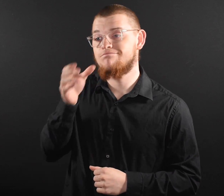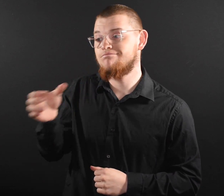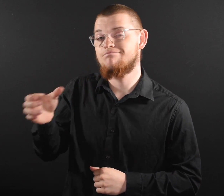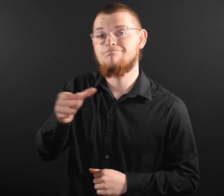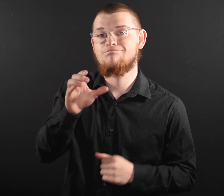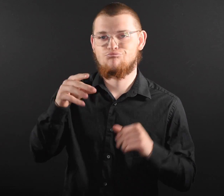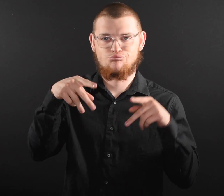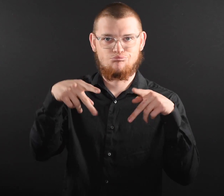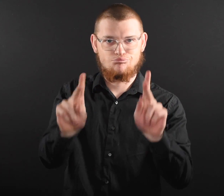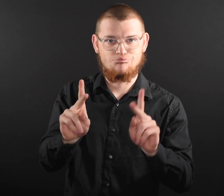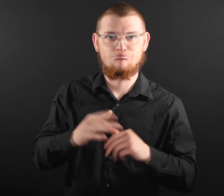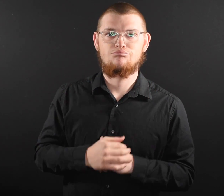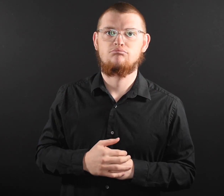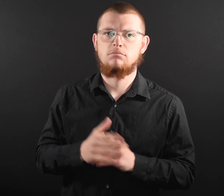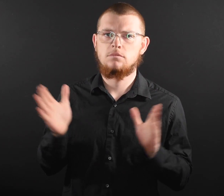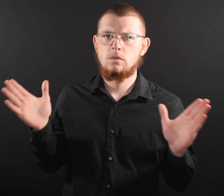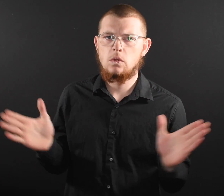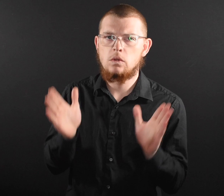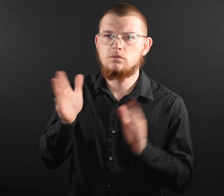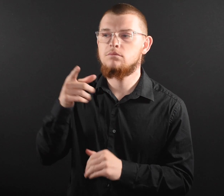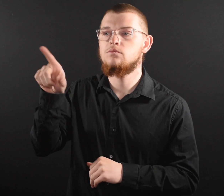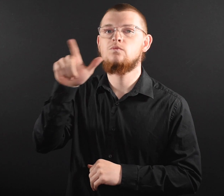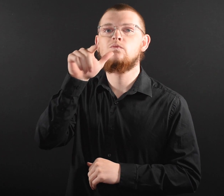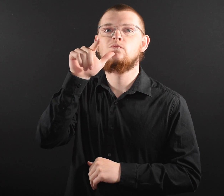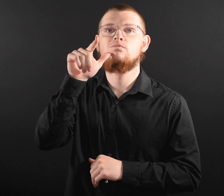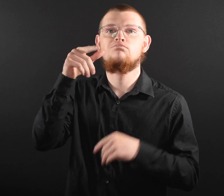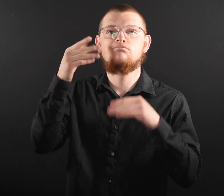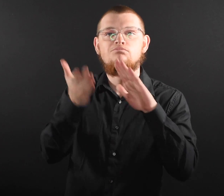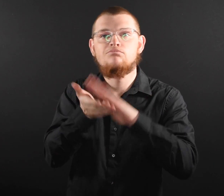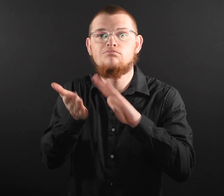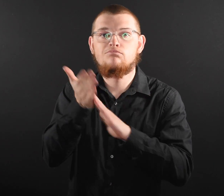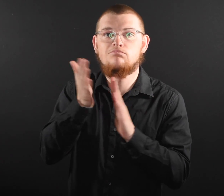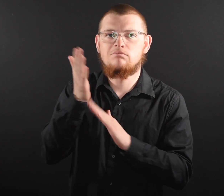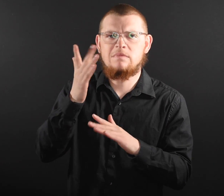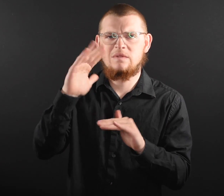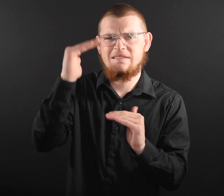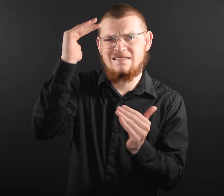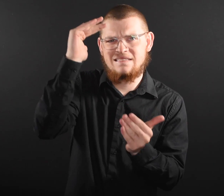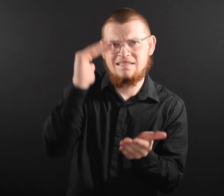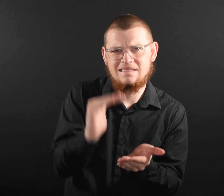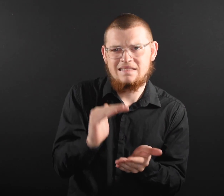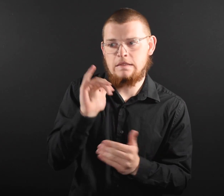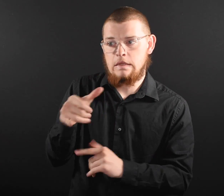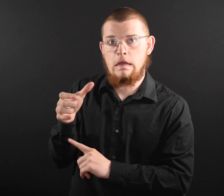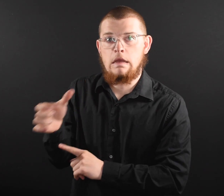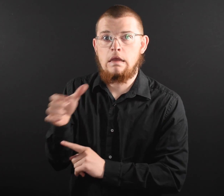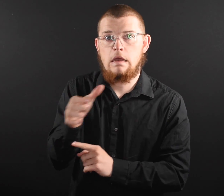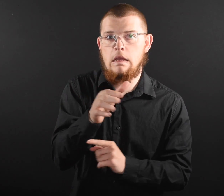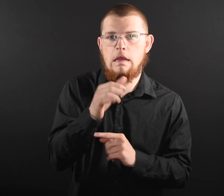Yes, they are allowed. Encourage operators to minimize this practice if possible,